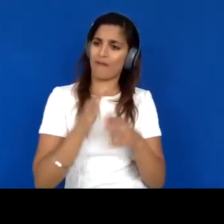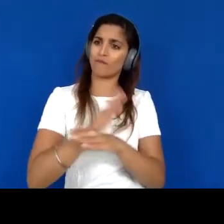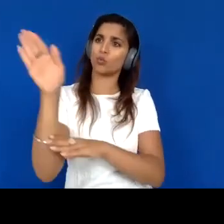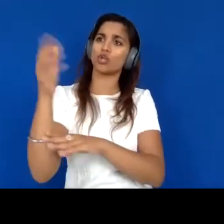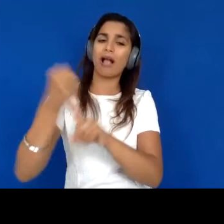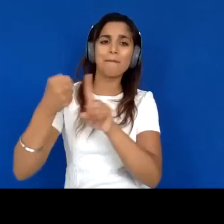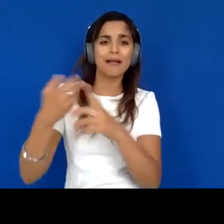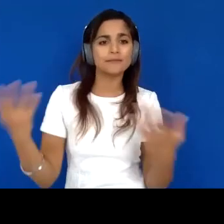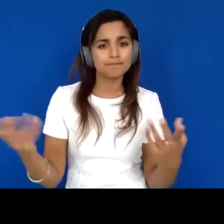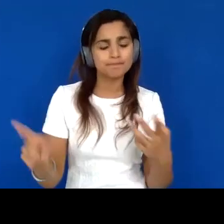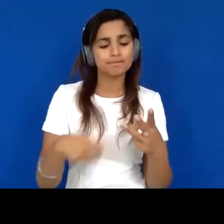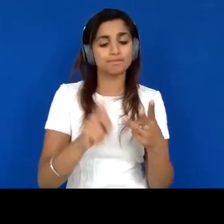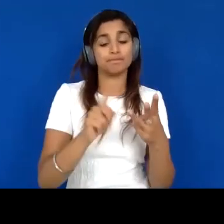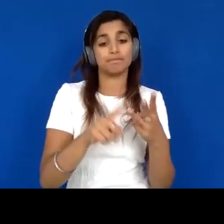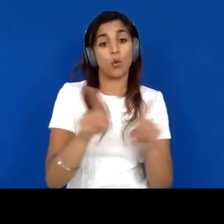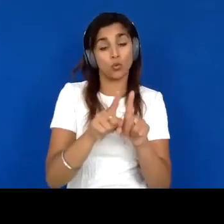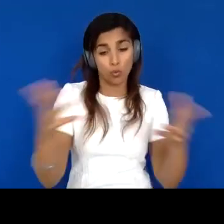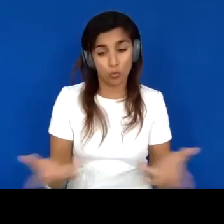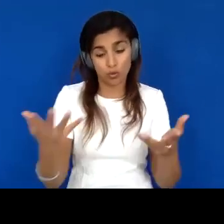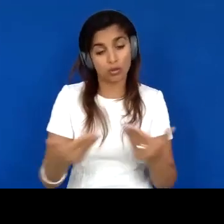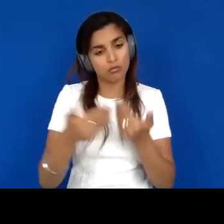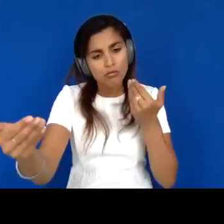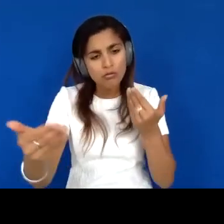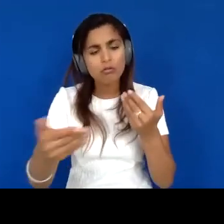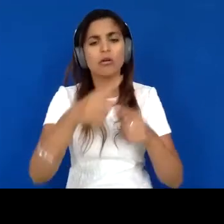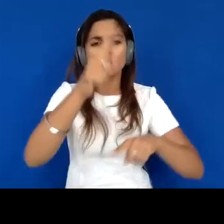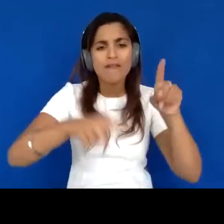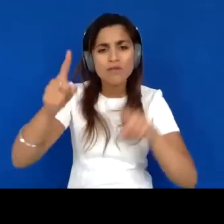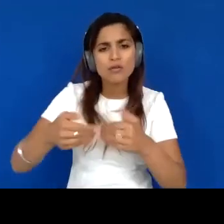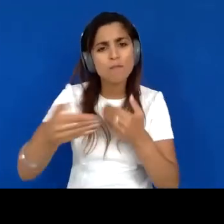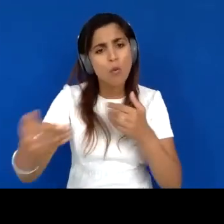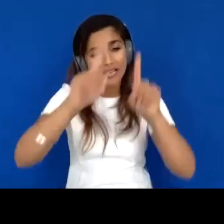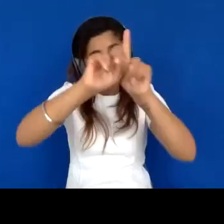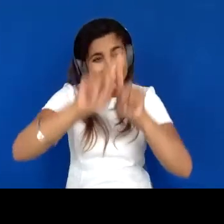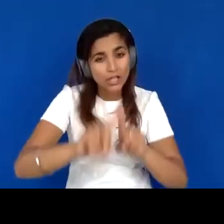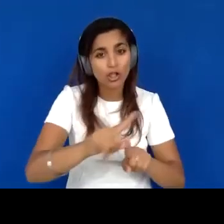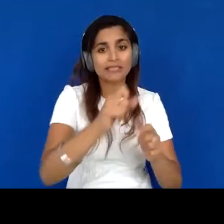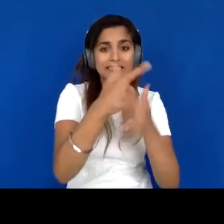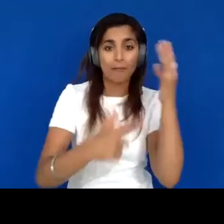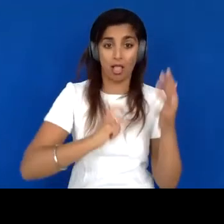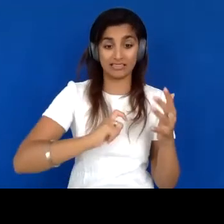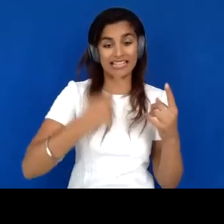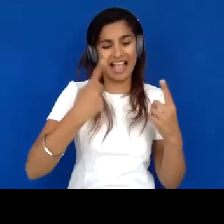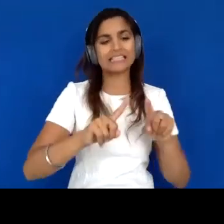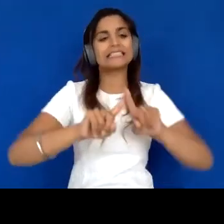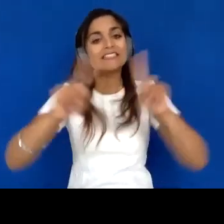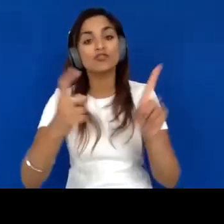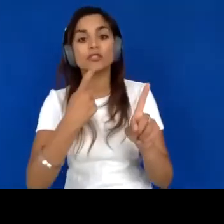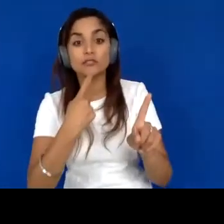encourage greater diversity and recognition of intersectional disabled identities and types of disability they're visible in talks about within